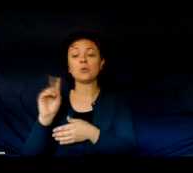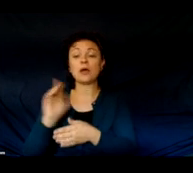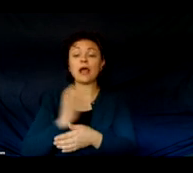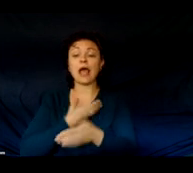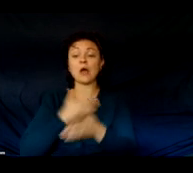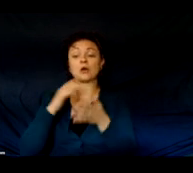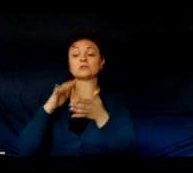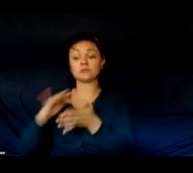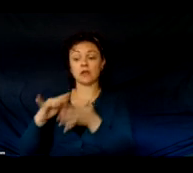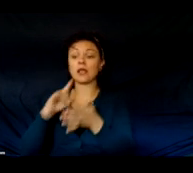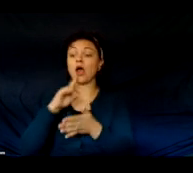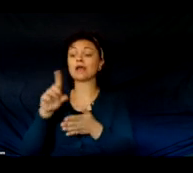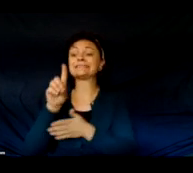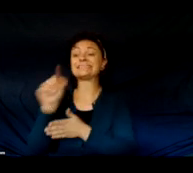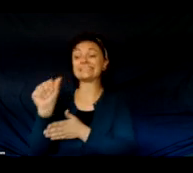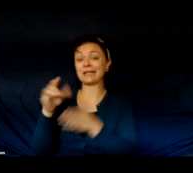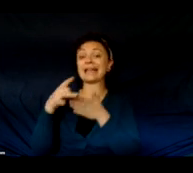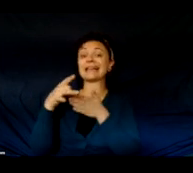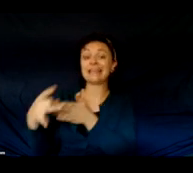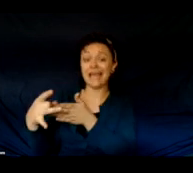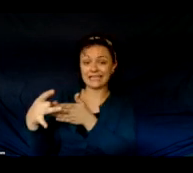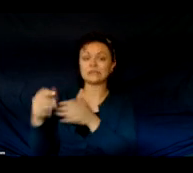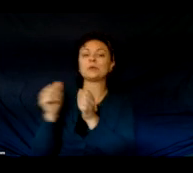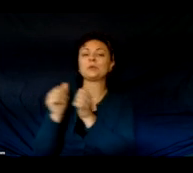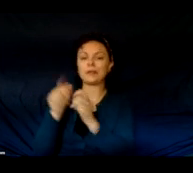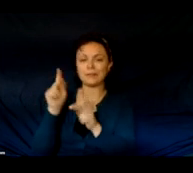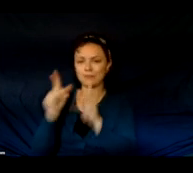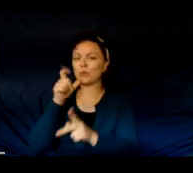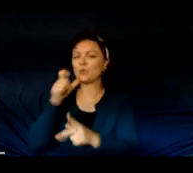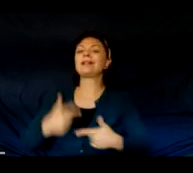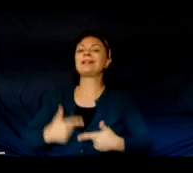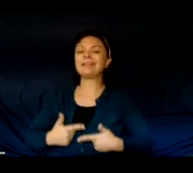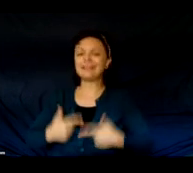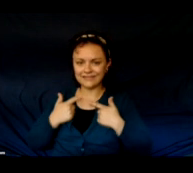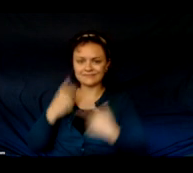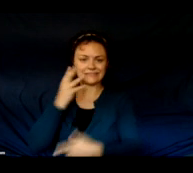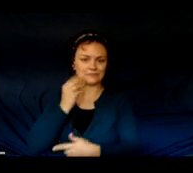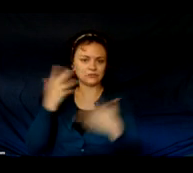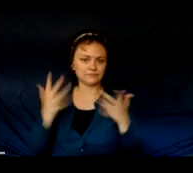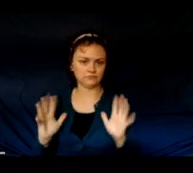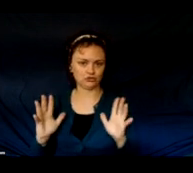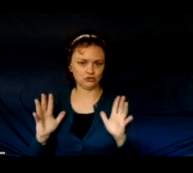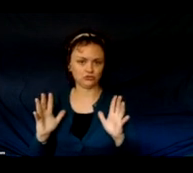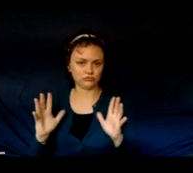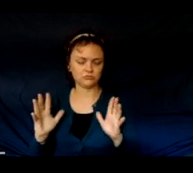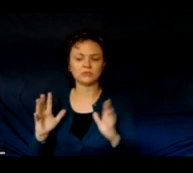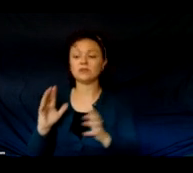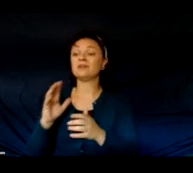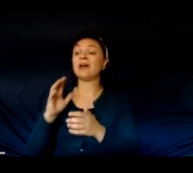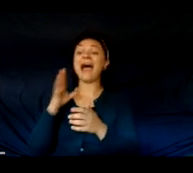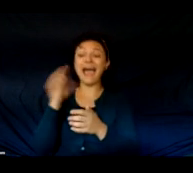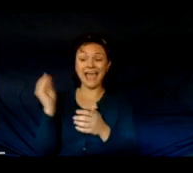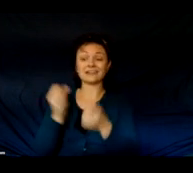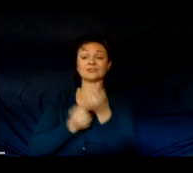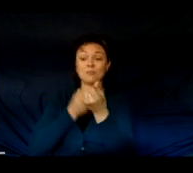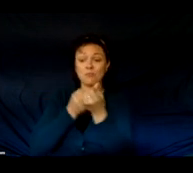with individuals with lived experience implementing all research steps including design,